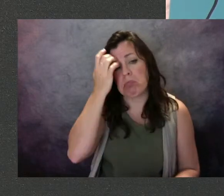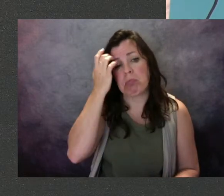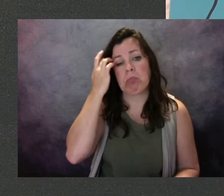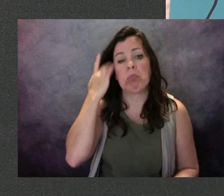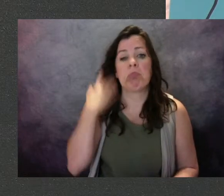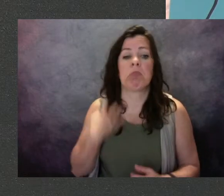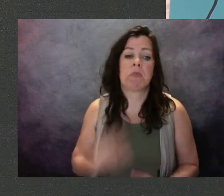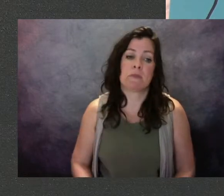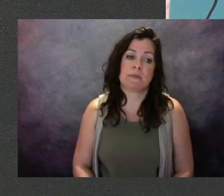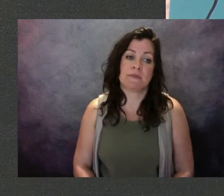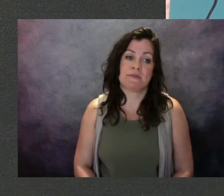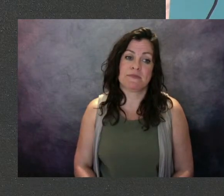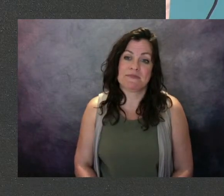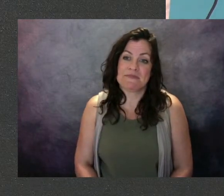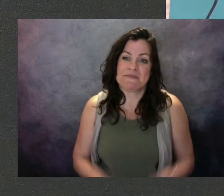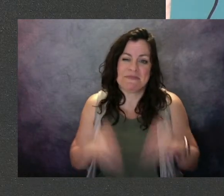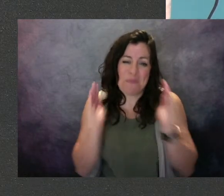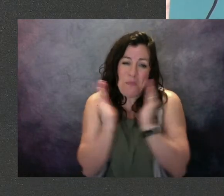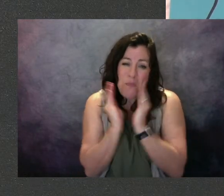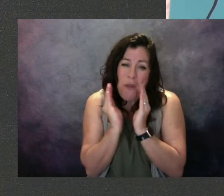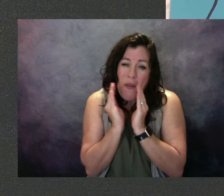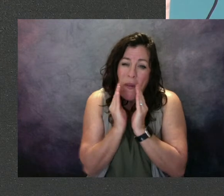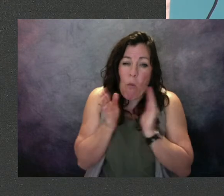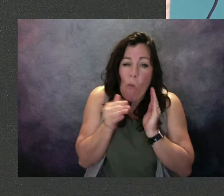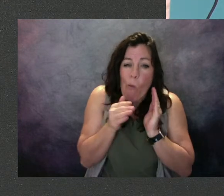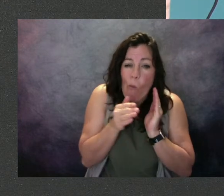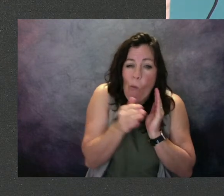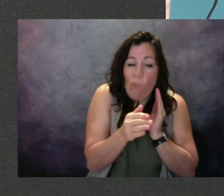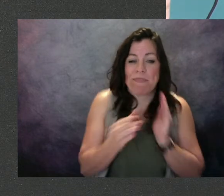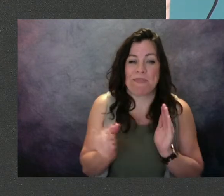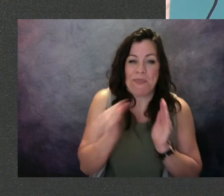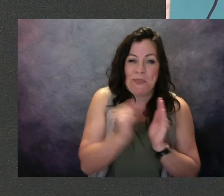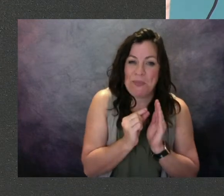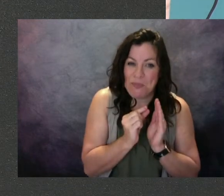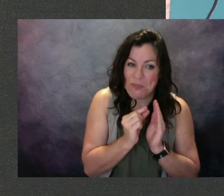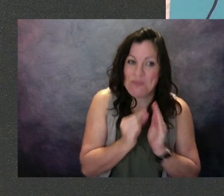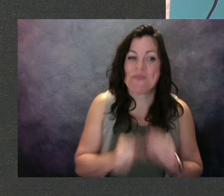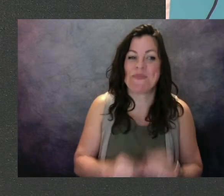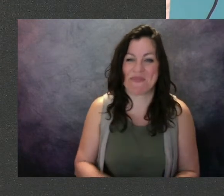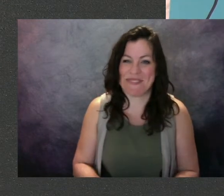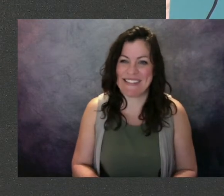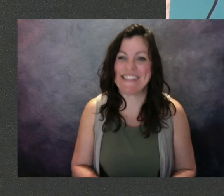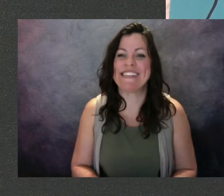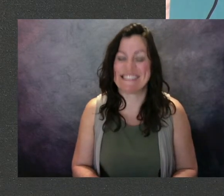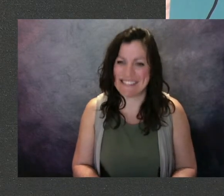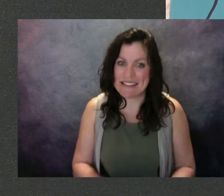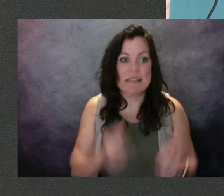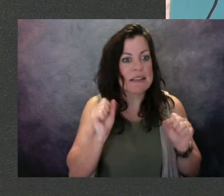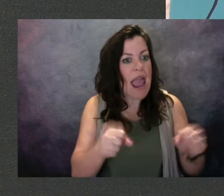And then if you have a smaller fish, you could glue a smaller piece of sea glass and you can try to match all the different pieces.